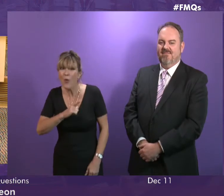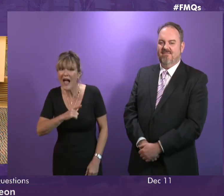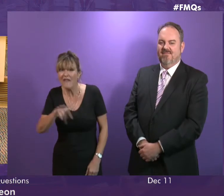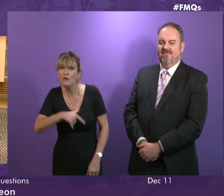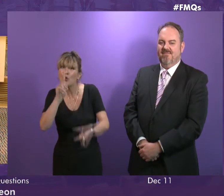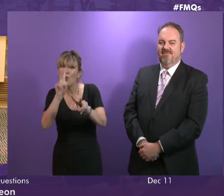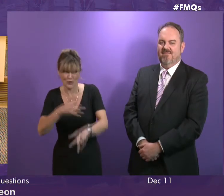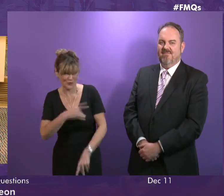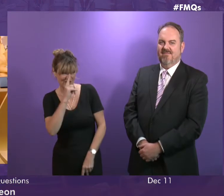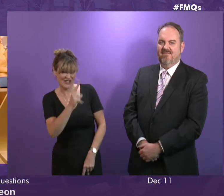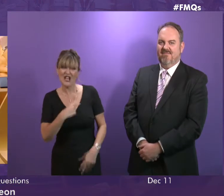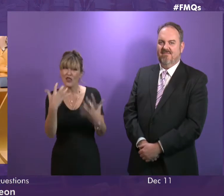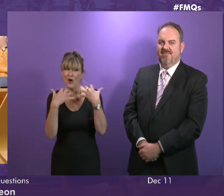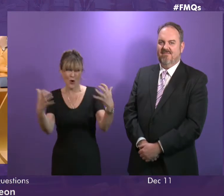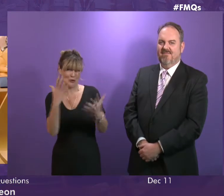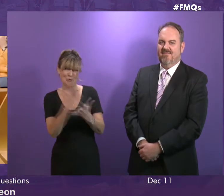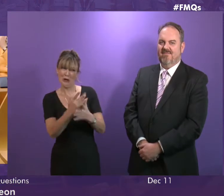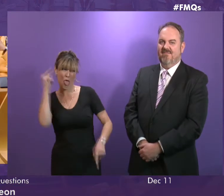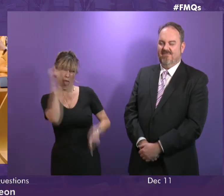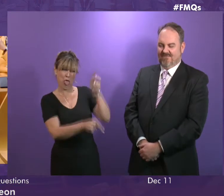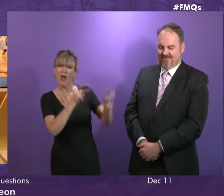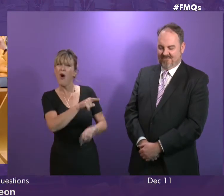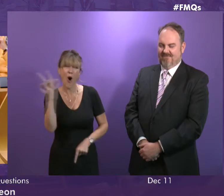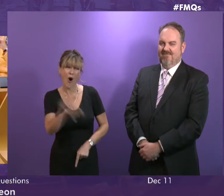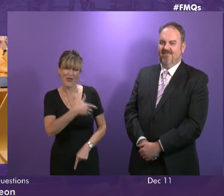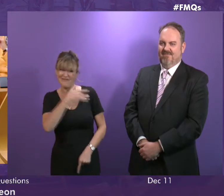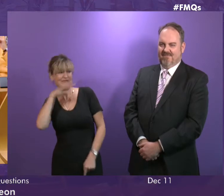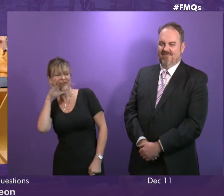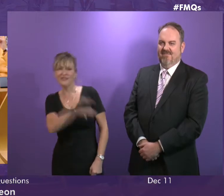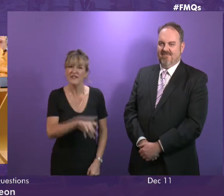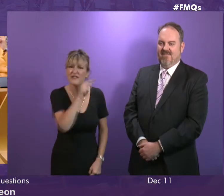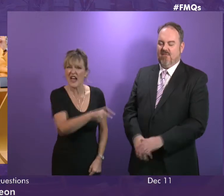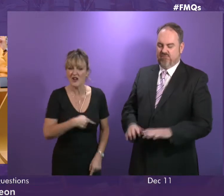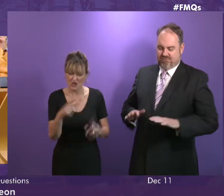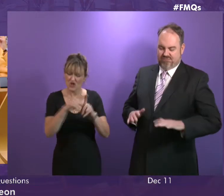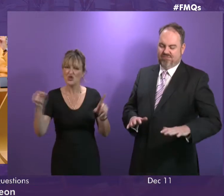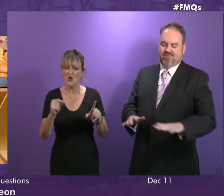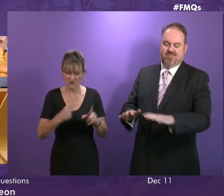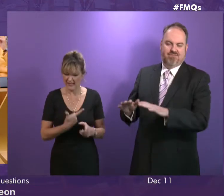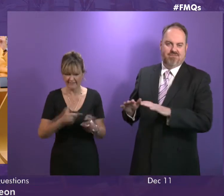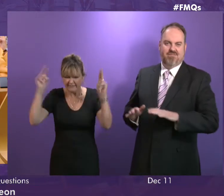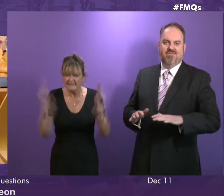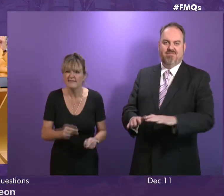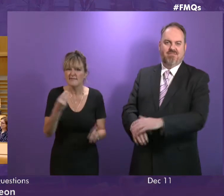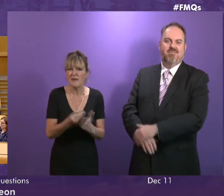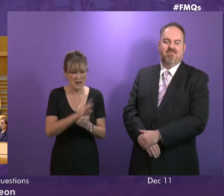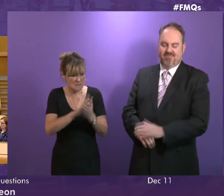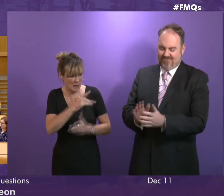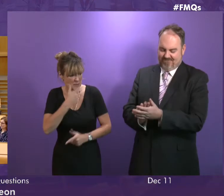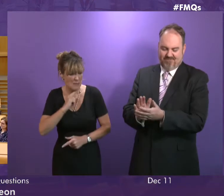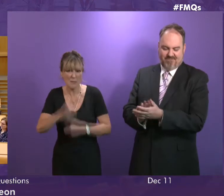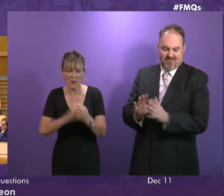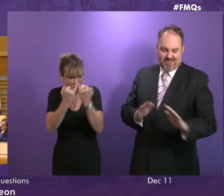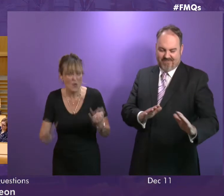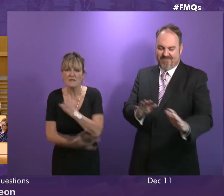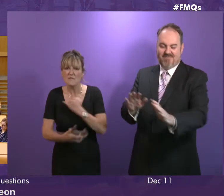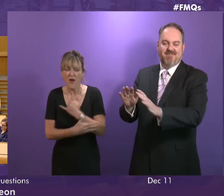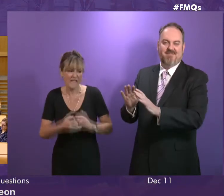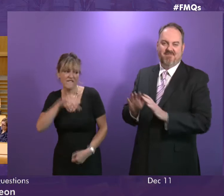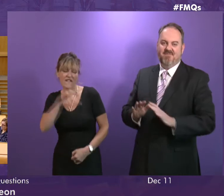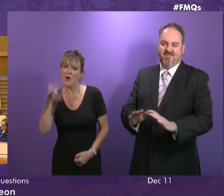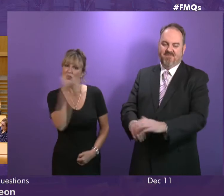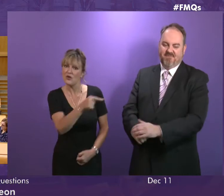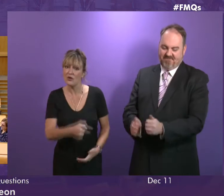from an audience that was scunnered and disgusted by Tory austerity driving people into poverty.